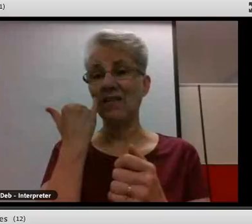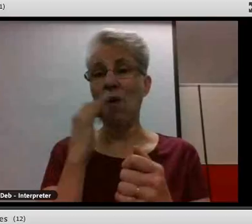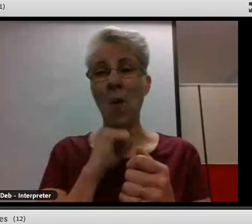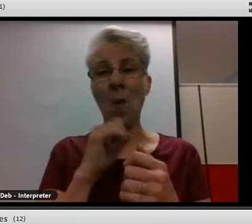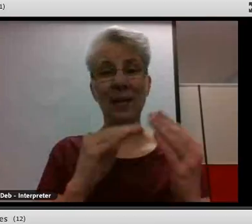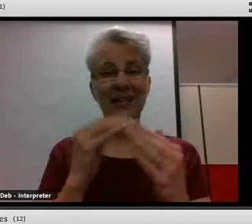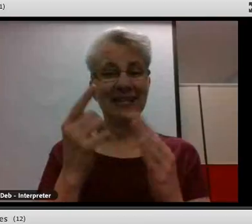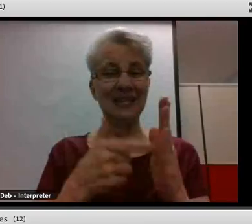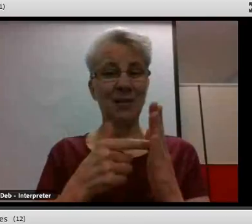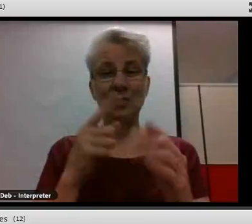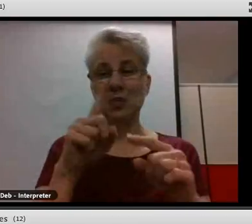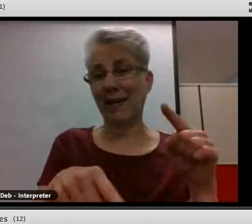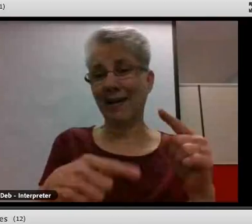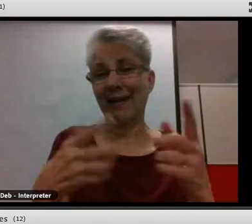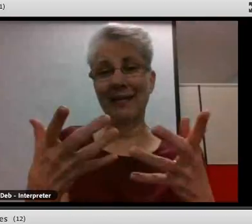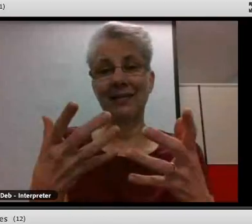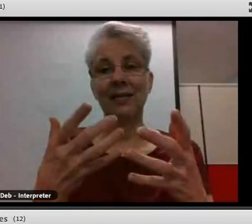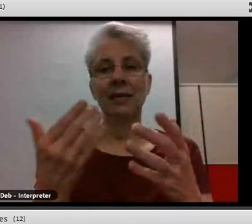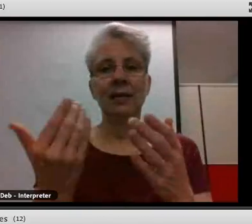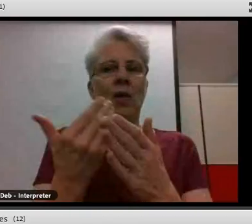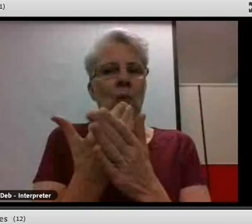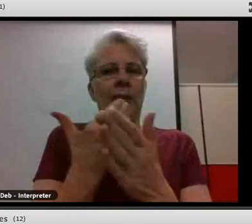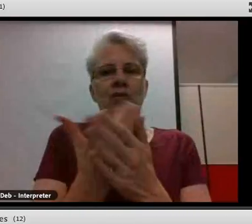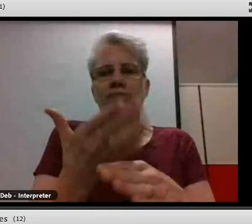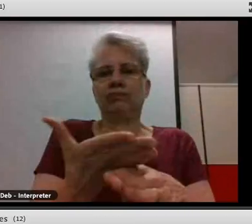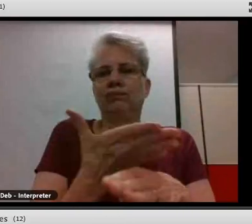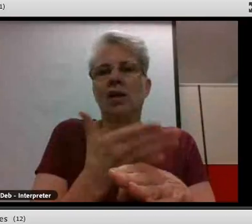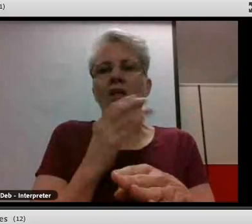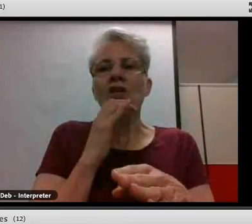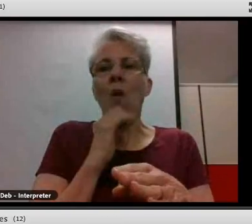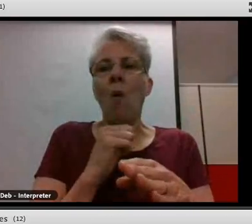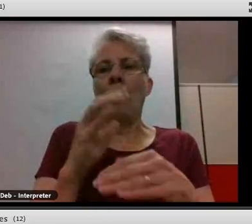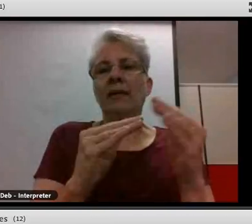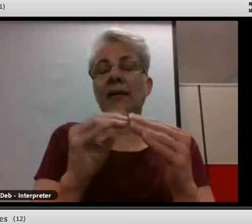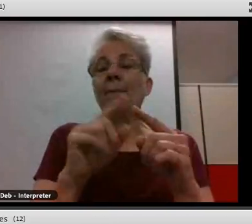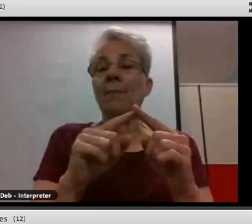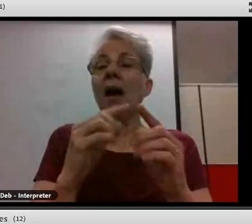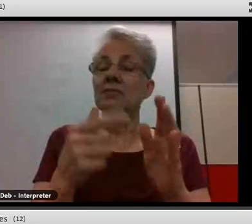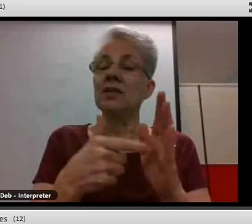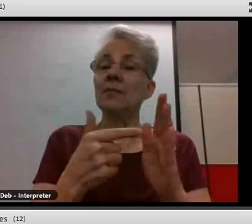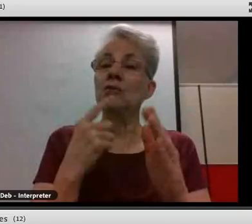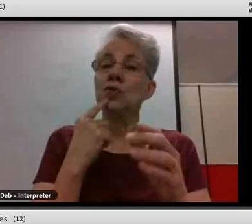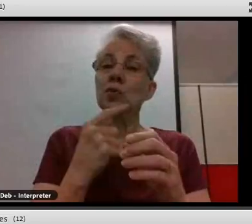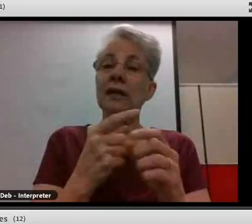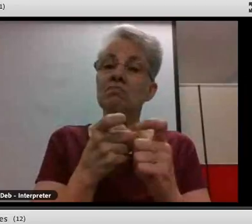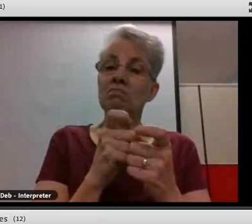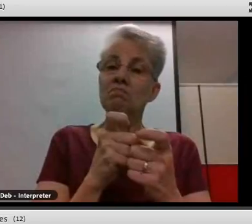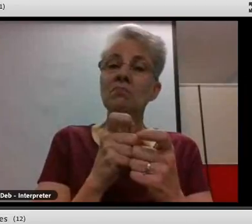But, you know, everybody is one step away from disability, whether you're getting older,